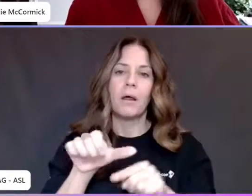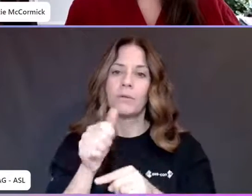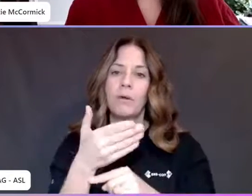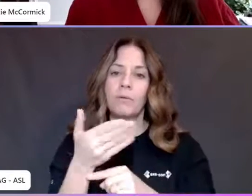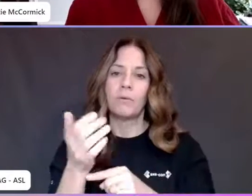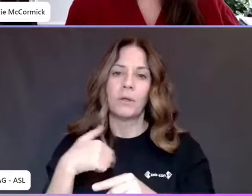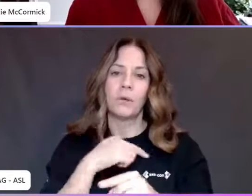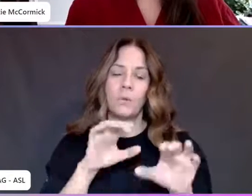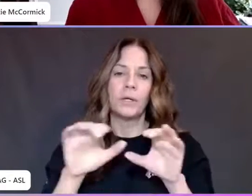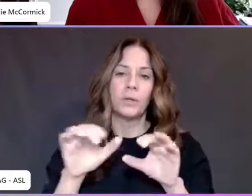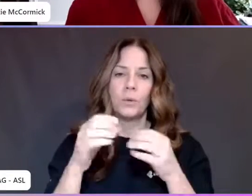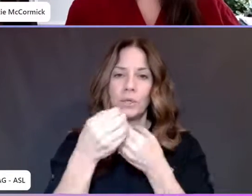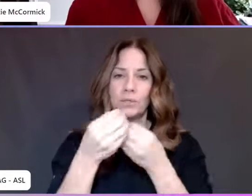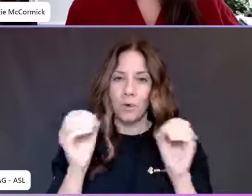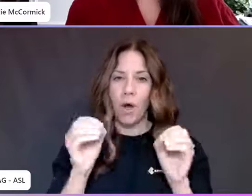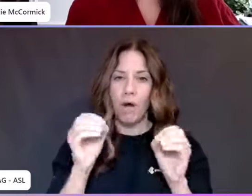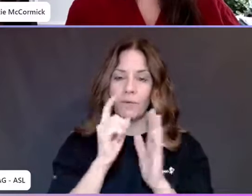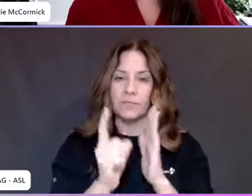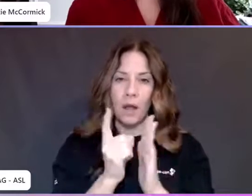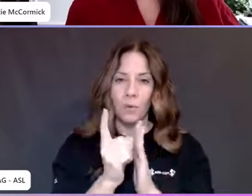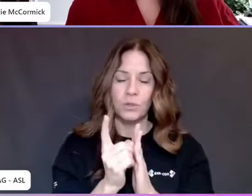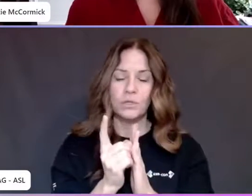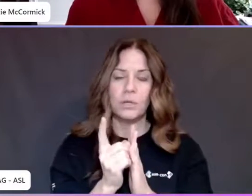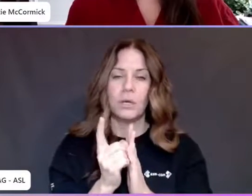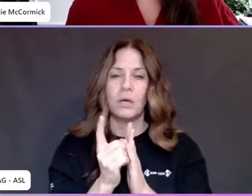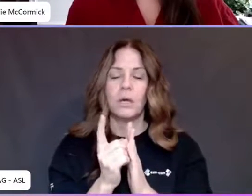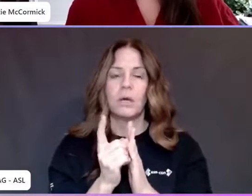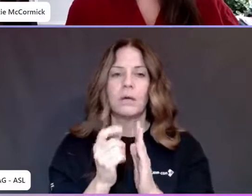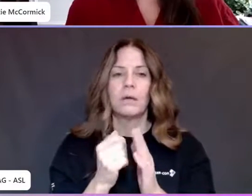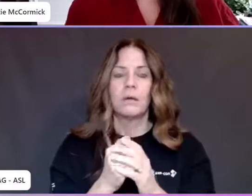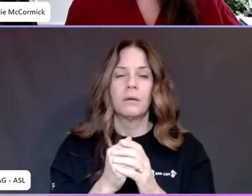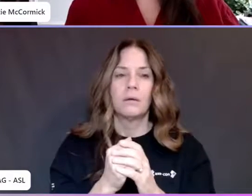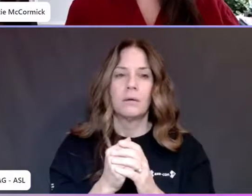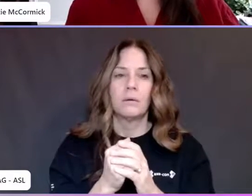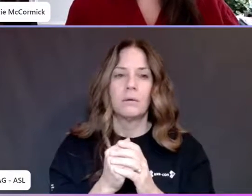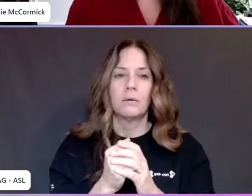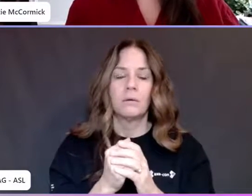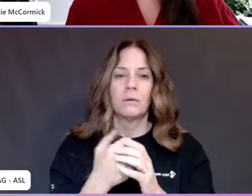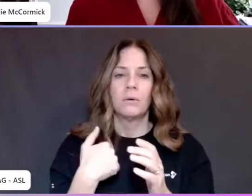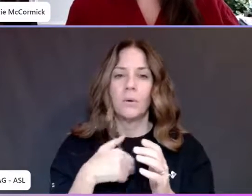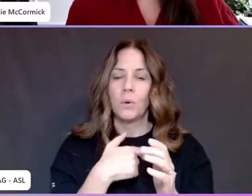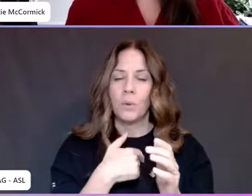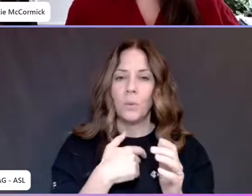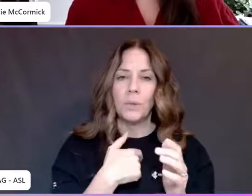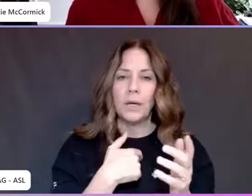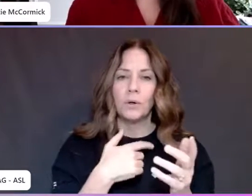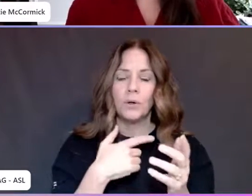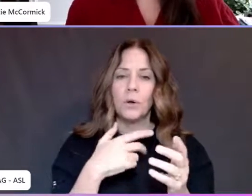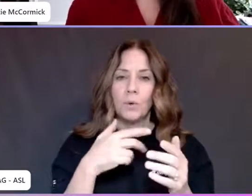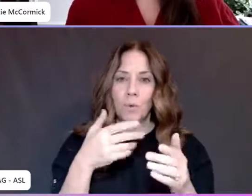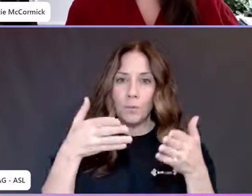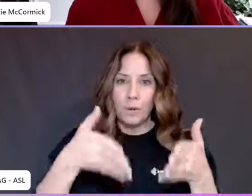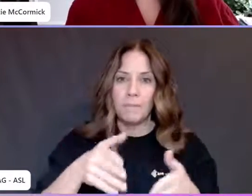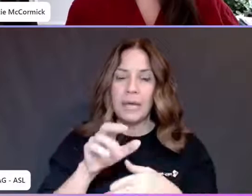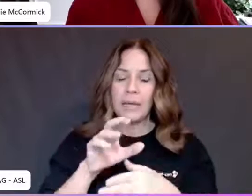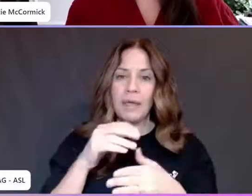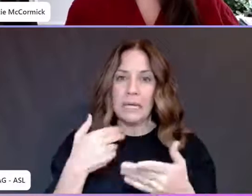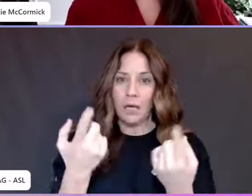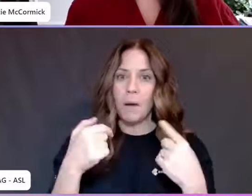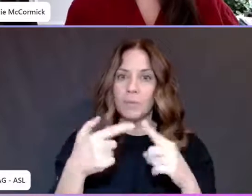things on how we can educate hovers on accessibility and give them more training, another thing we do is office